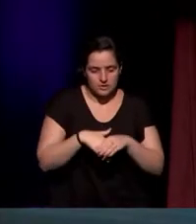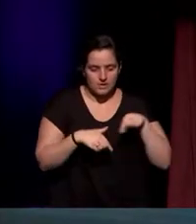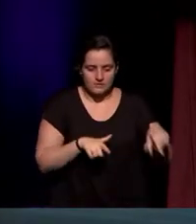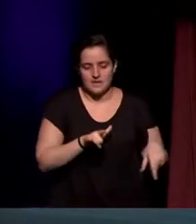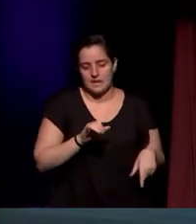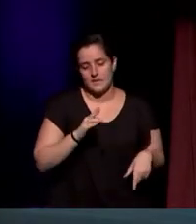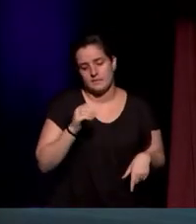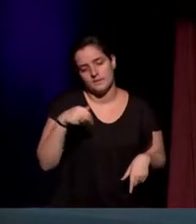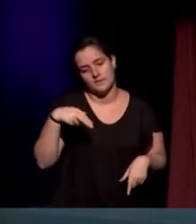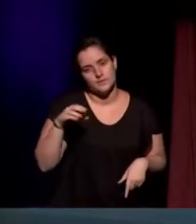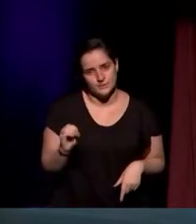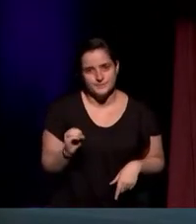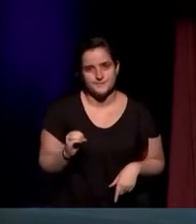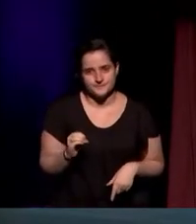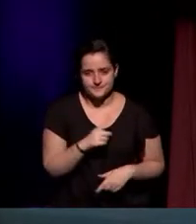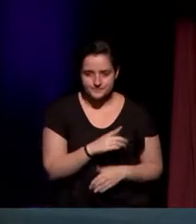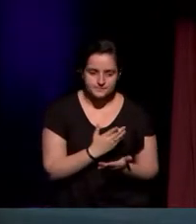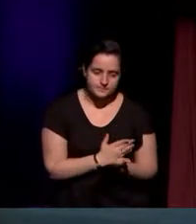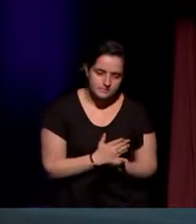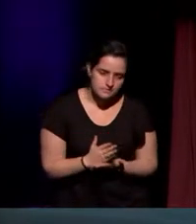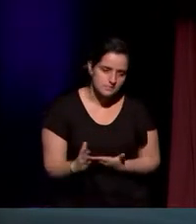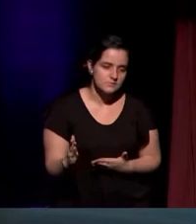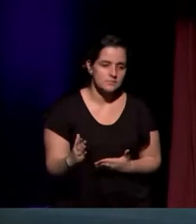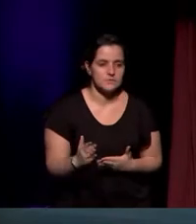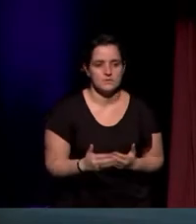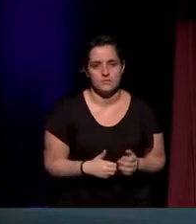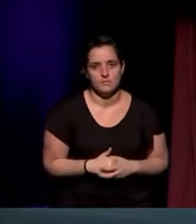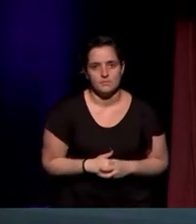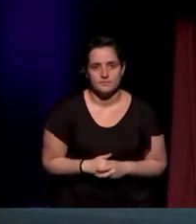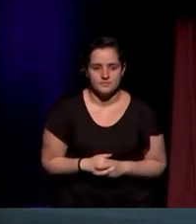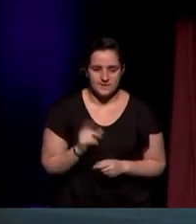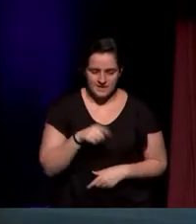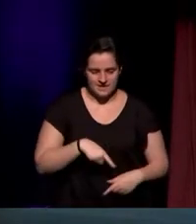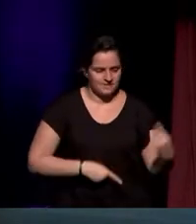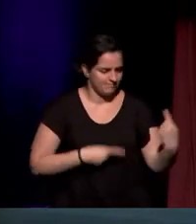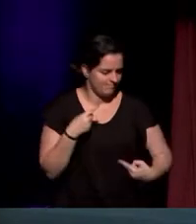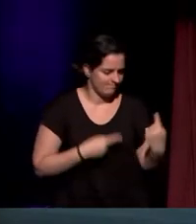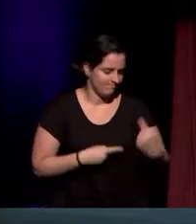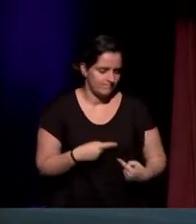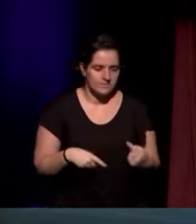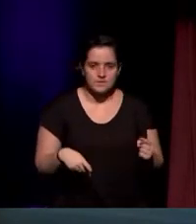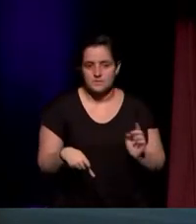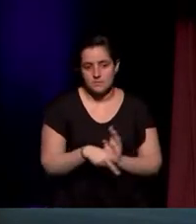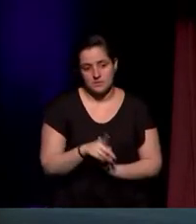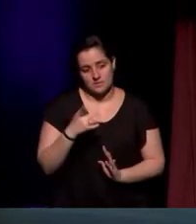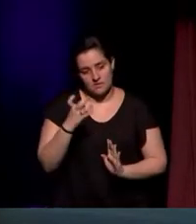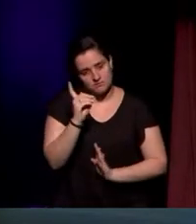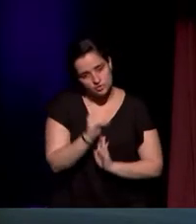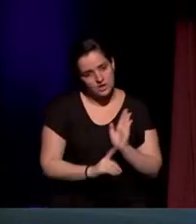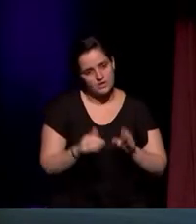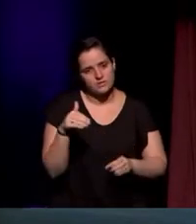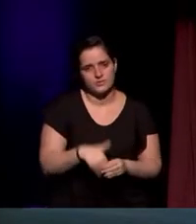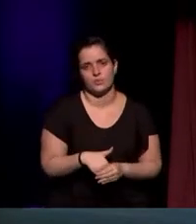a struggle begins and so it is a political struggle, by the right to vote, they win,